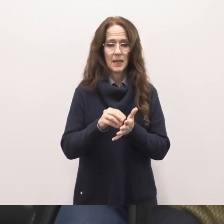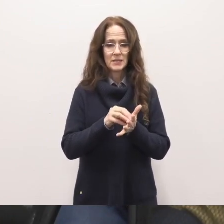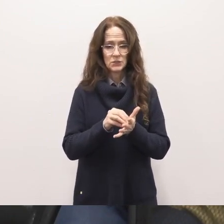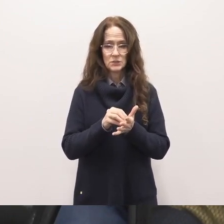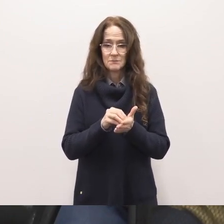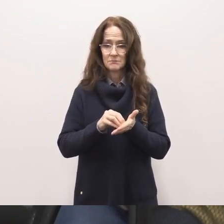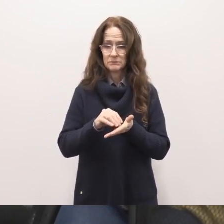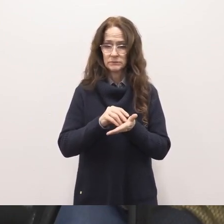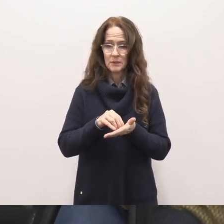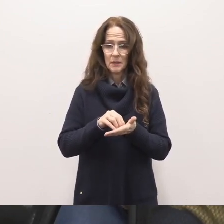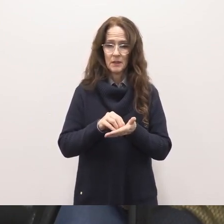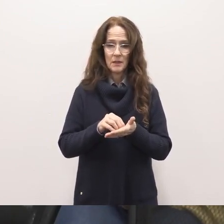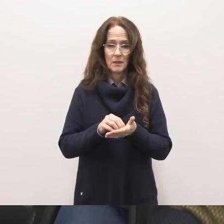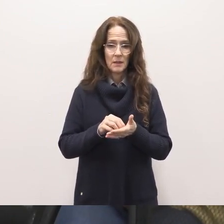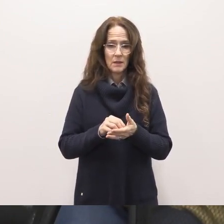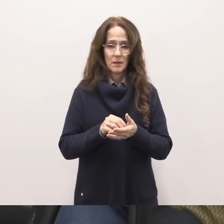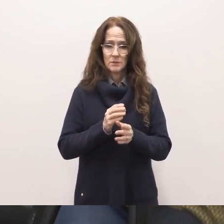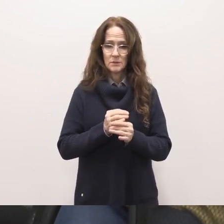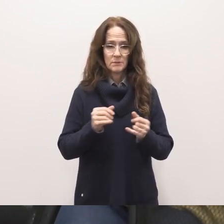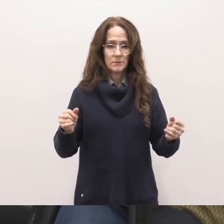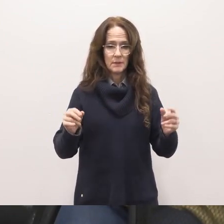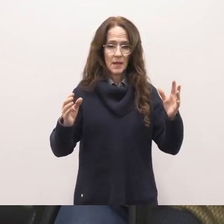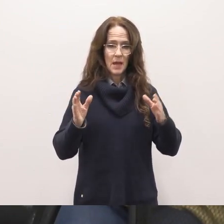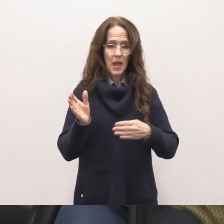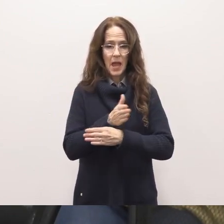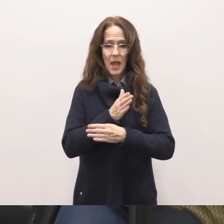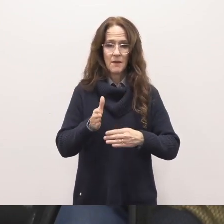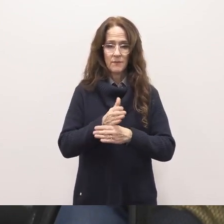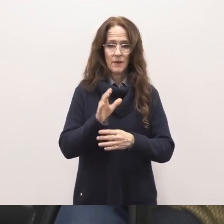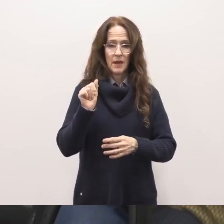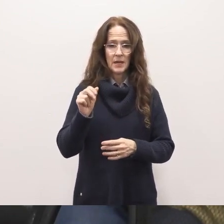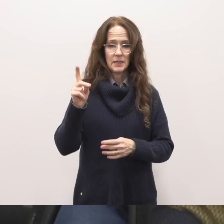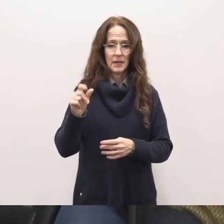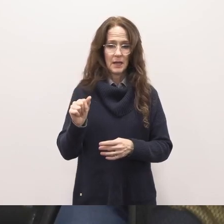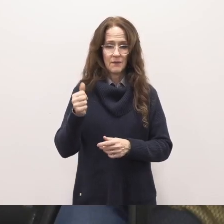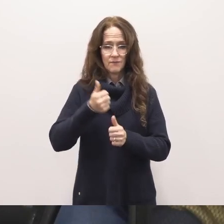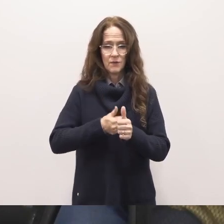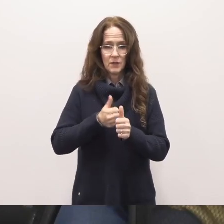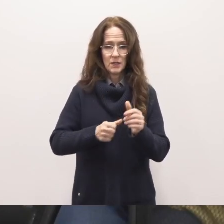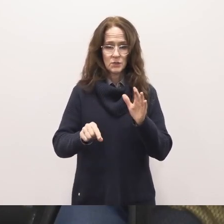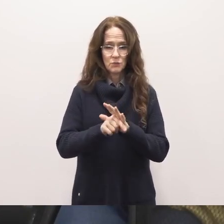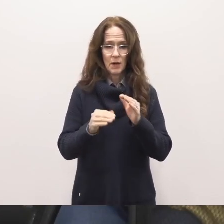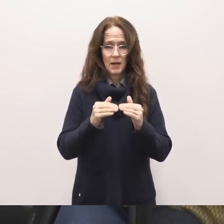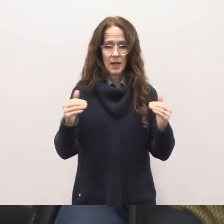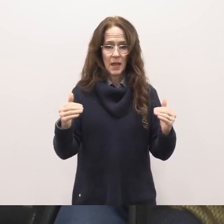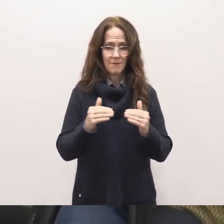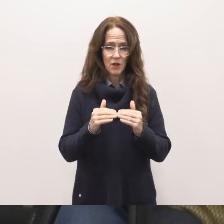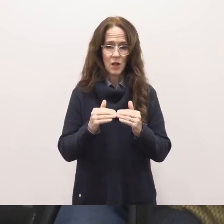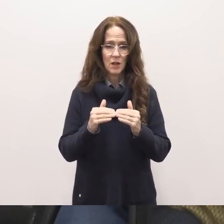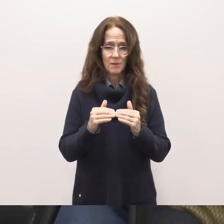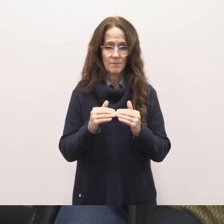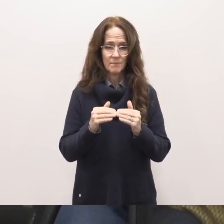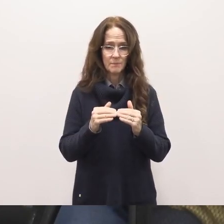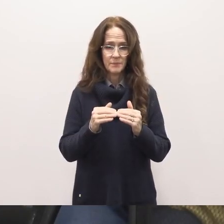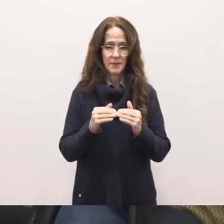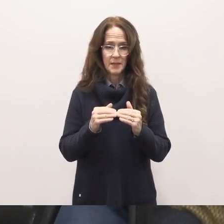just straight line, what's your average per ADA for each grade level, and this is what the hit would be